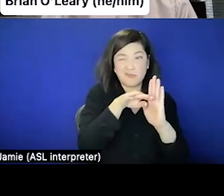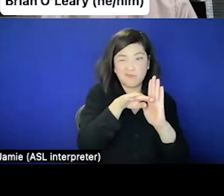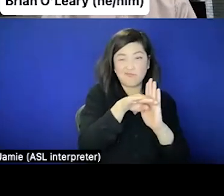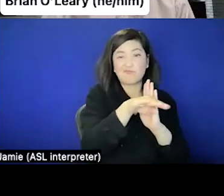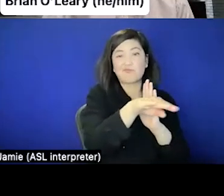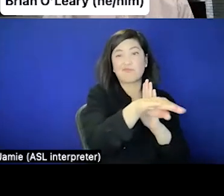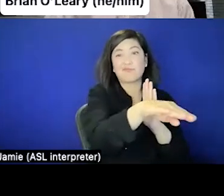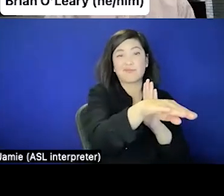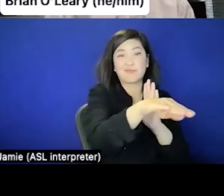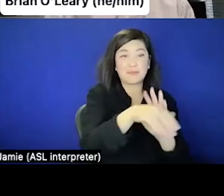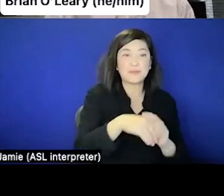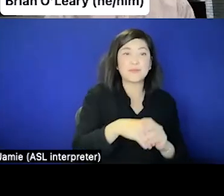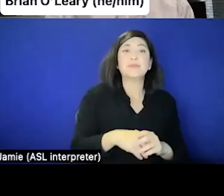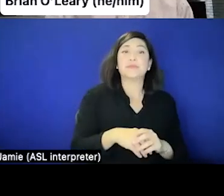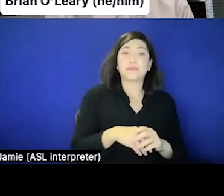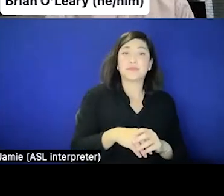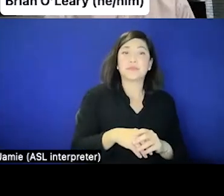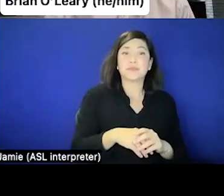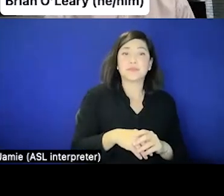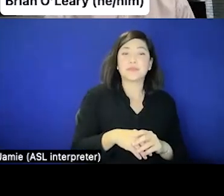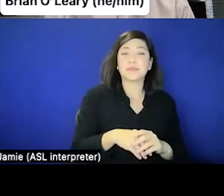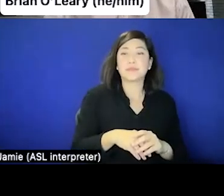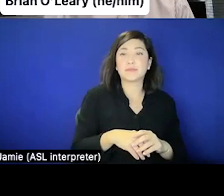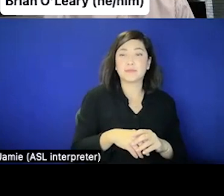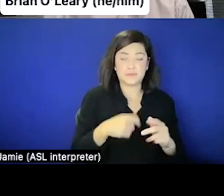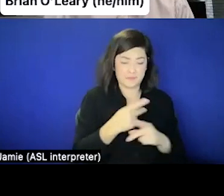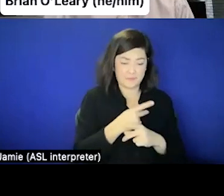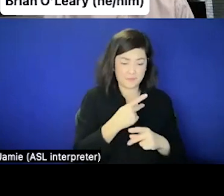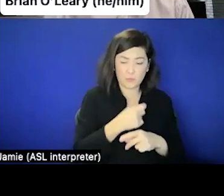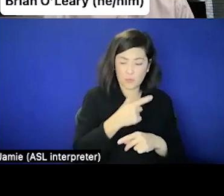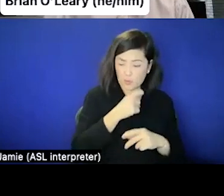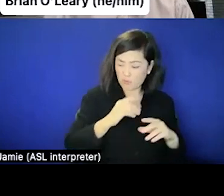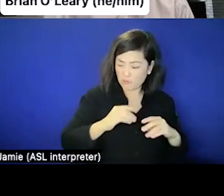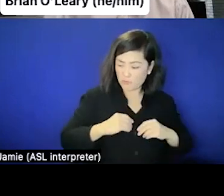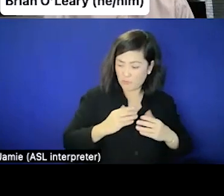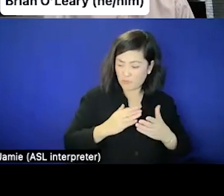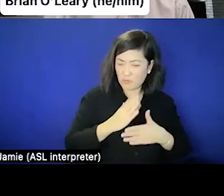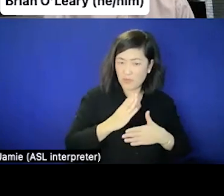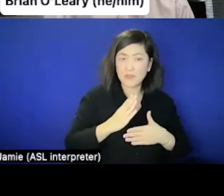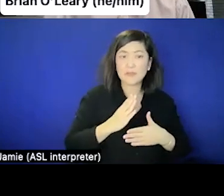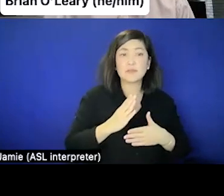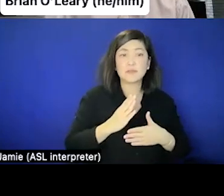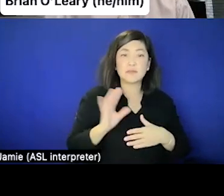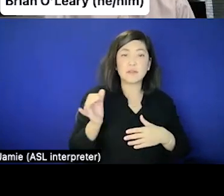Things like finding out who owns rights and acquiring the desired rights,